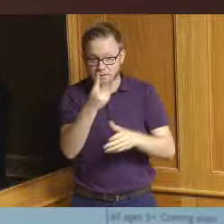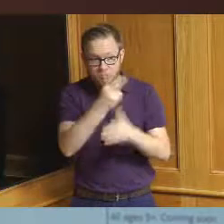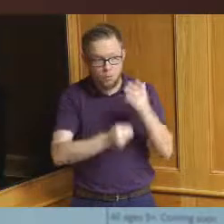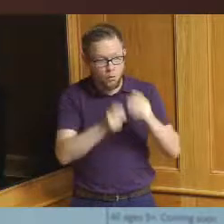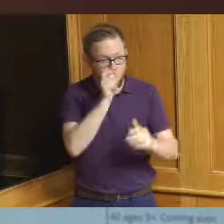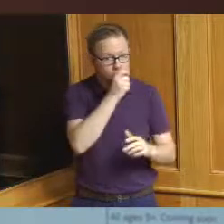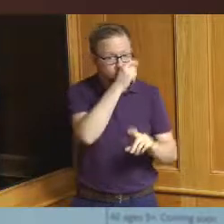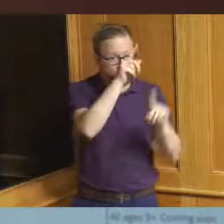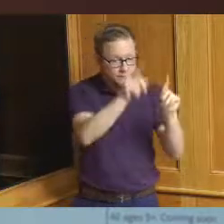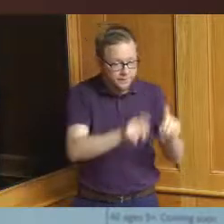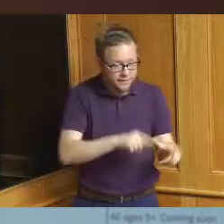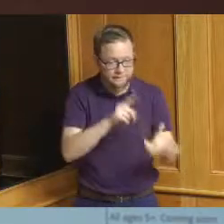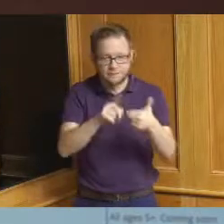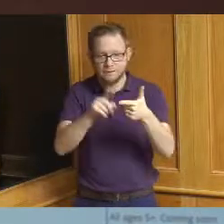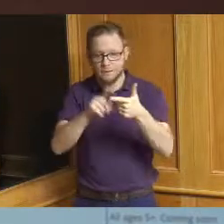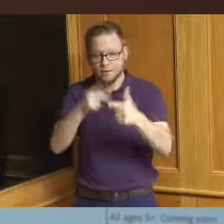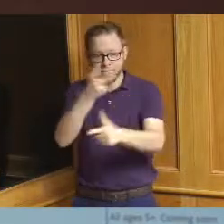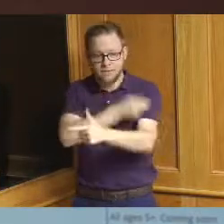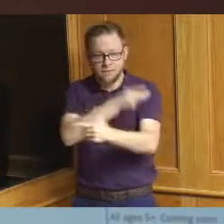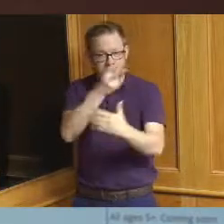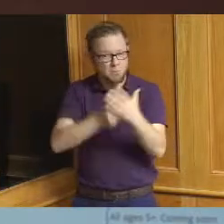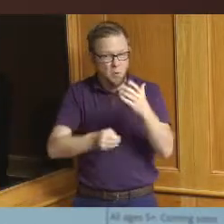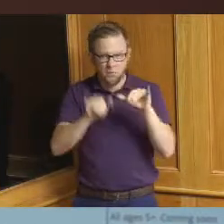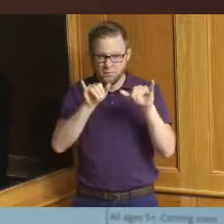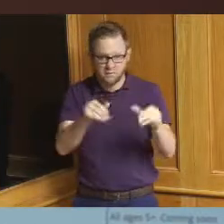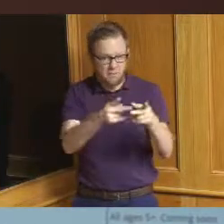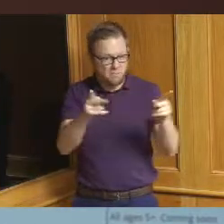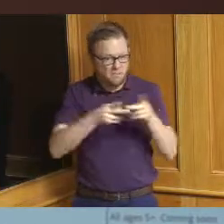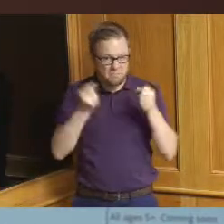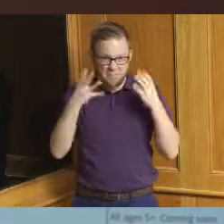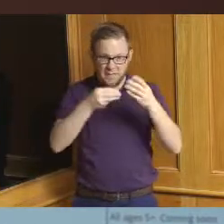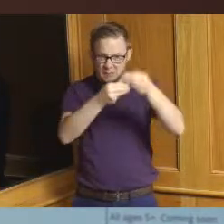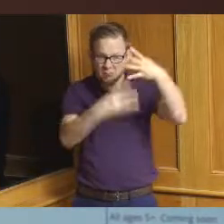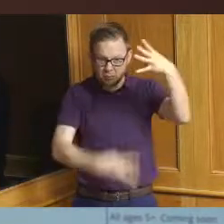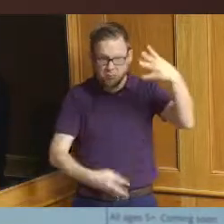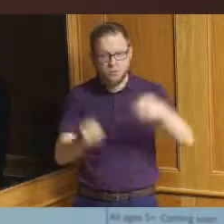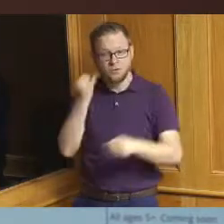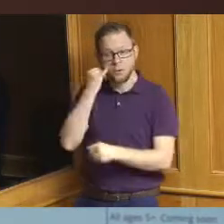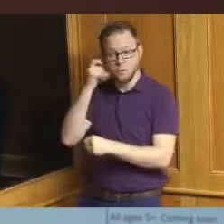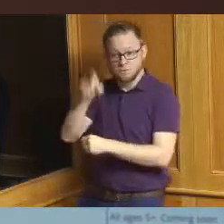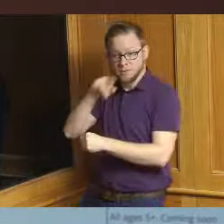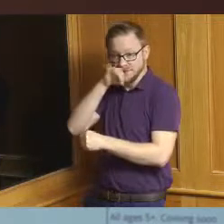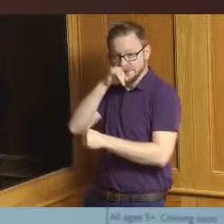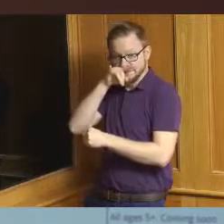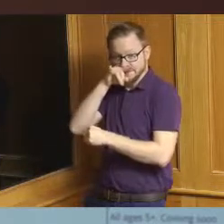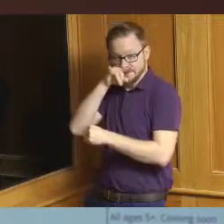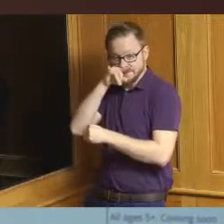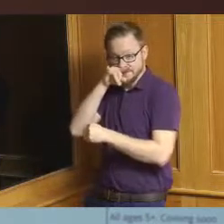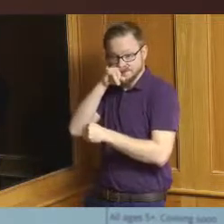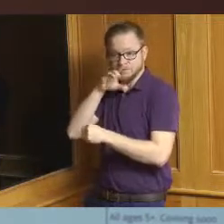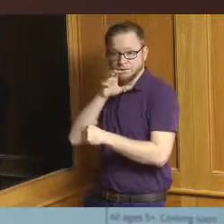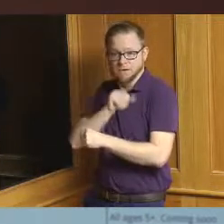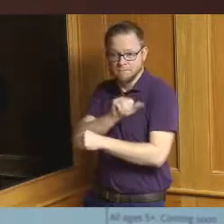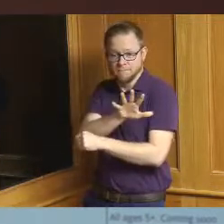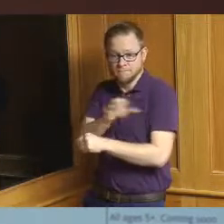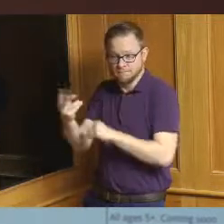if you're looking for a pediatric vaccine you need a special location that has those they differentiate that so you can make sure you go to the right type of clinic